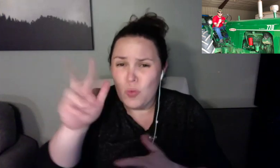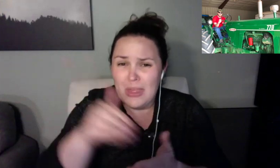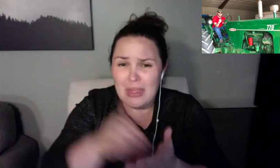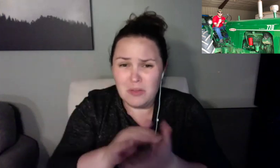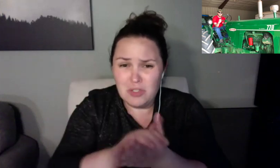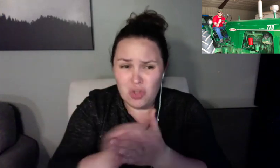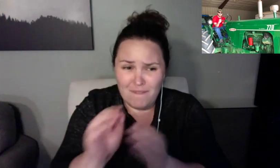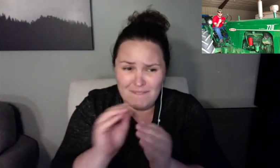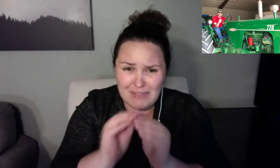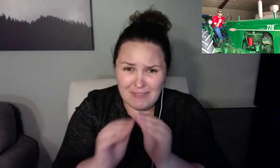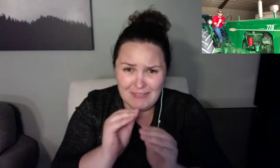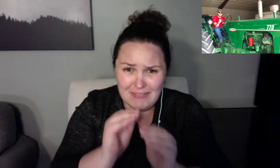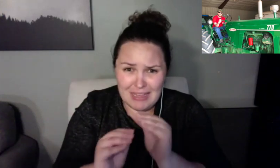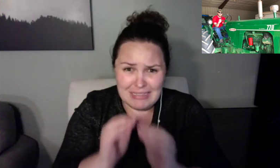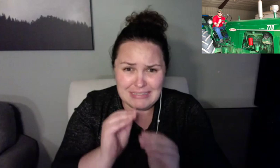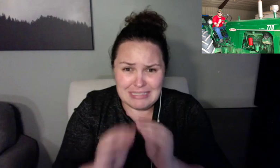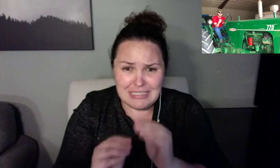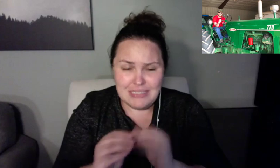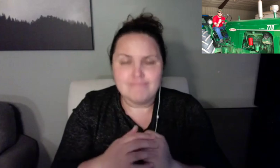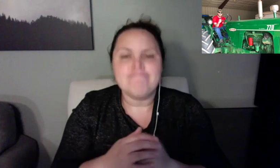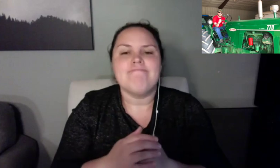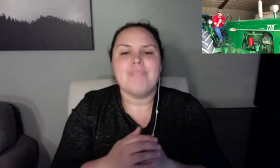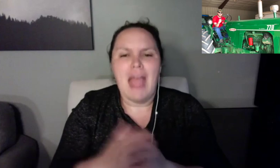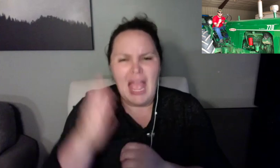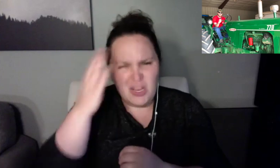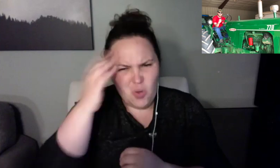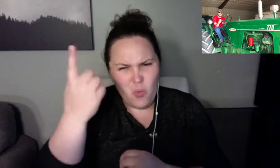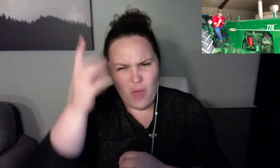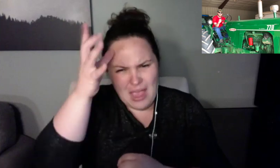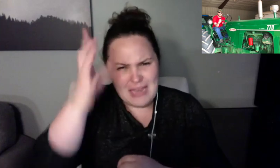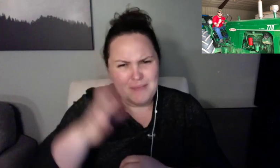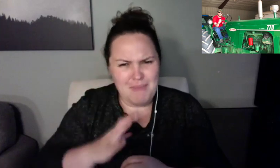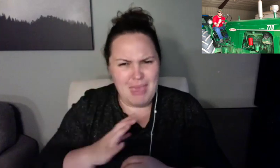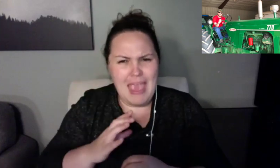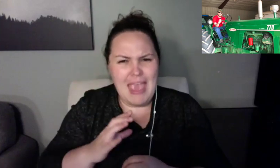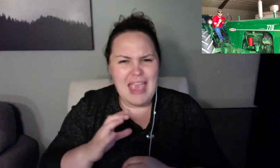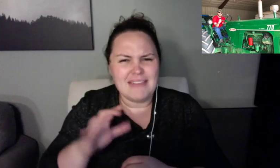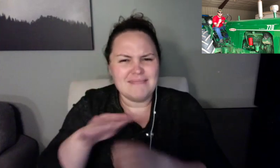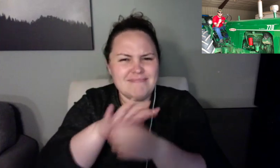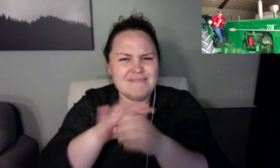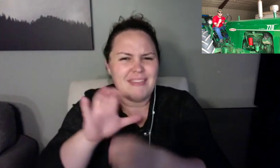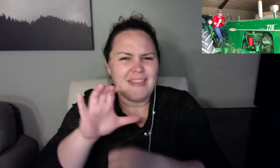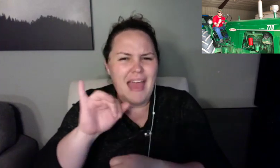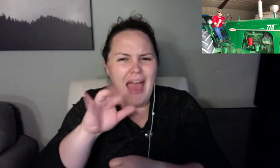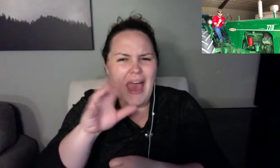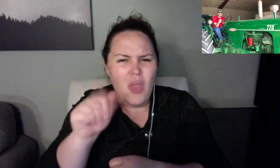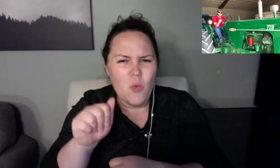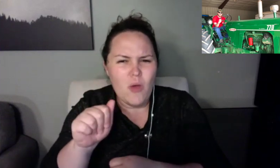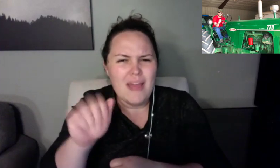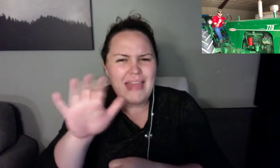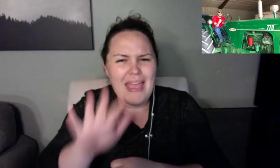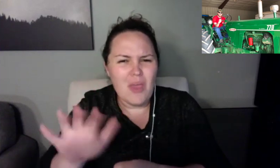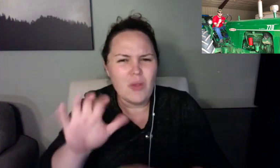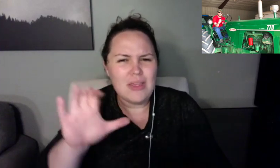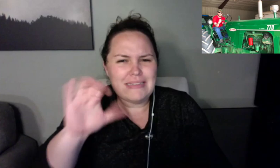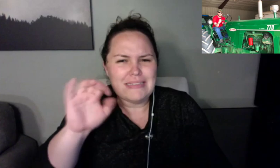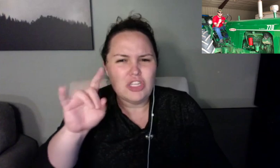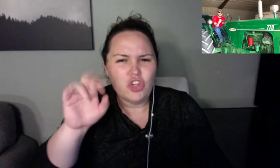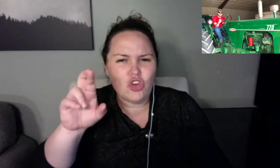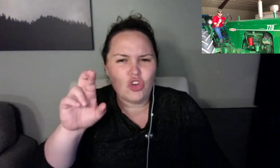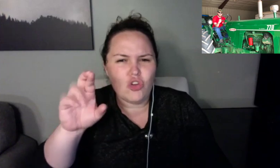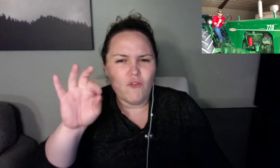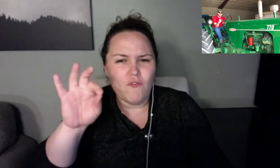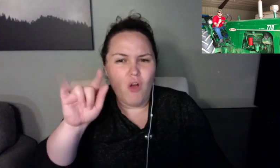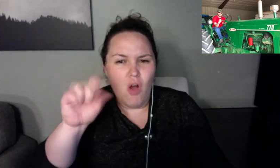Iowa, north of Cedar Falls, for those of you that know where that is, he told my father,